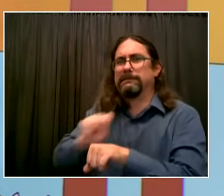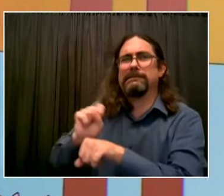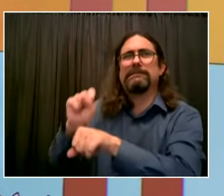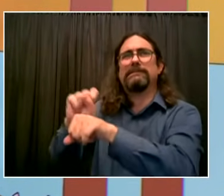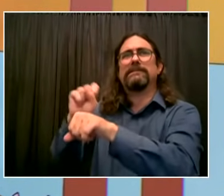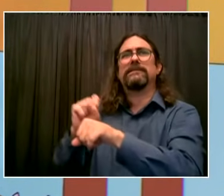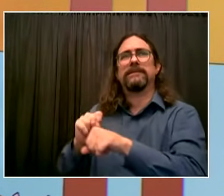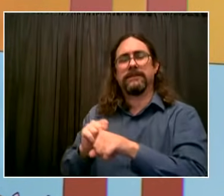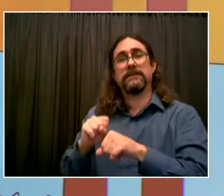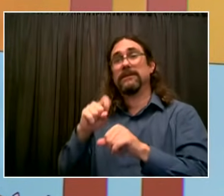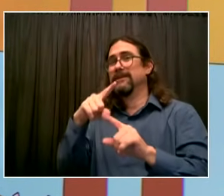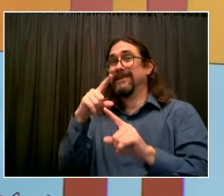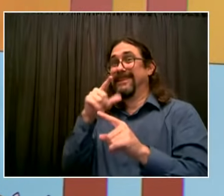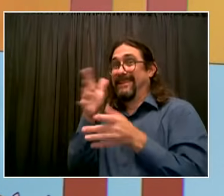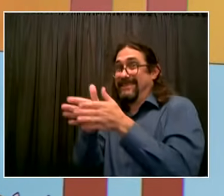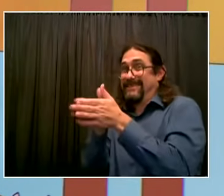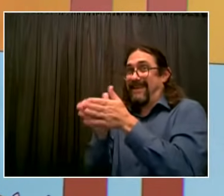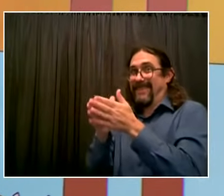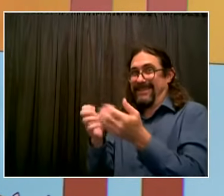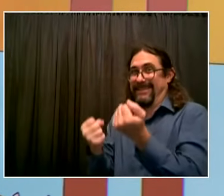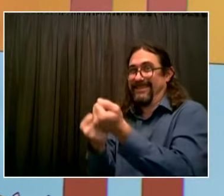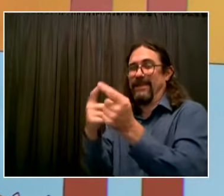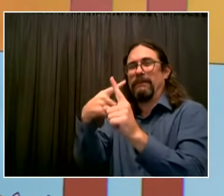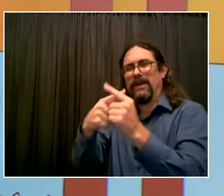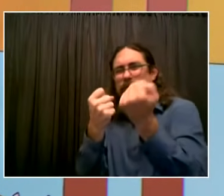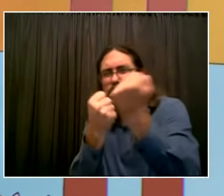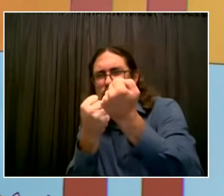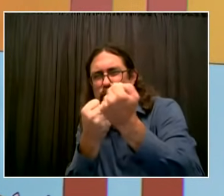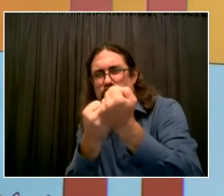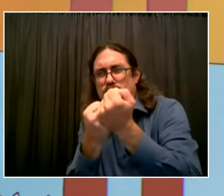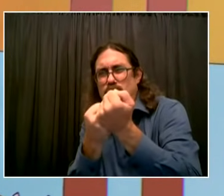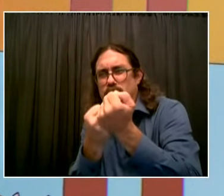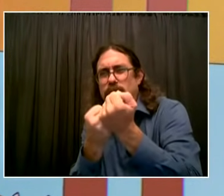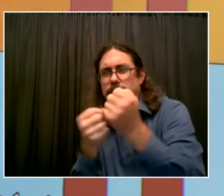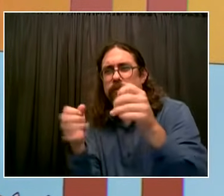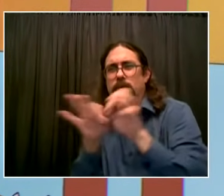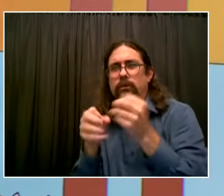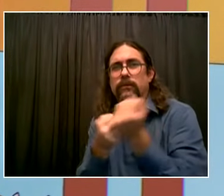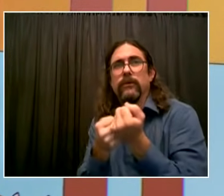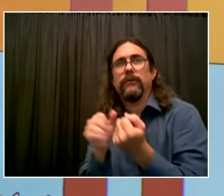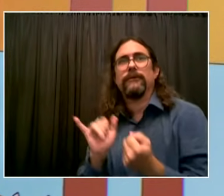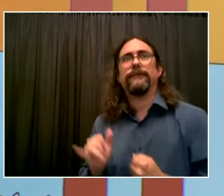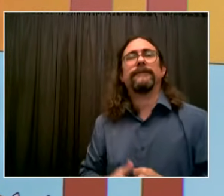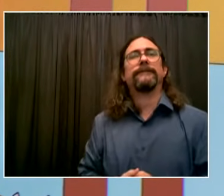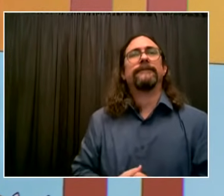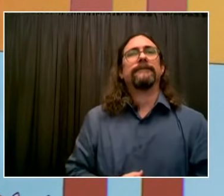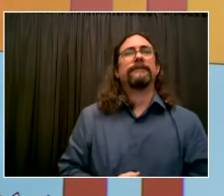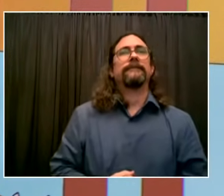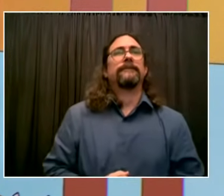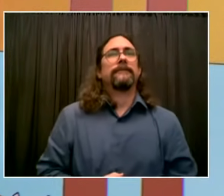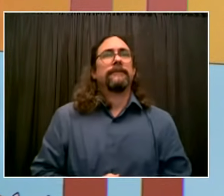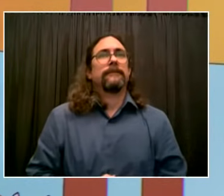HELP OUT YOUR LLFEFFOW OICERS, INCENTIVES AND SUPPORT FOR YOU. IF YOU'RE AN OFFICER GOING INTO UNITS WHERE WE NEED ADDITIONAL HELP AND HOUSING